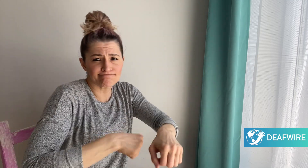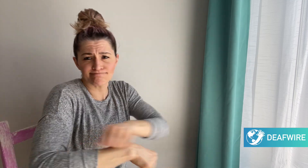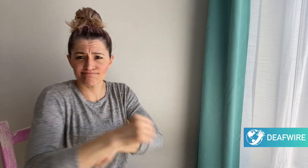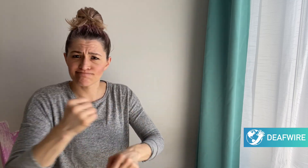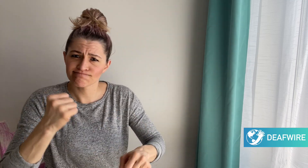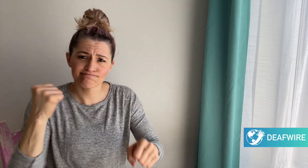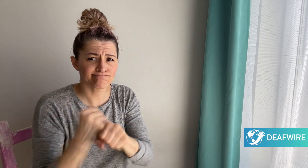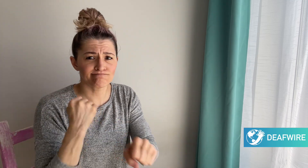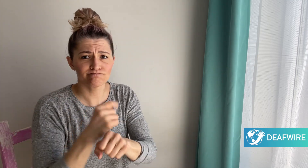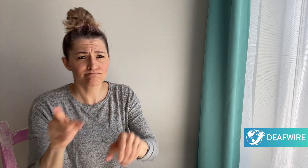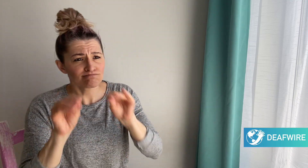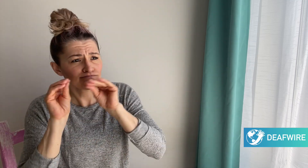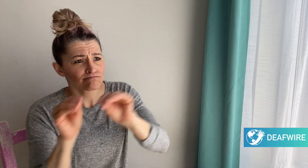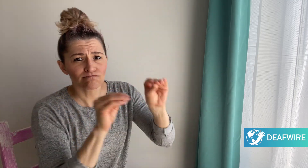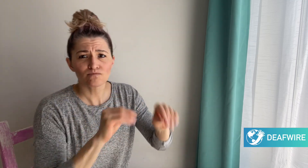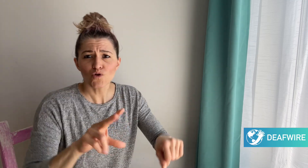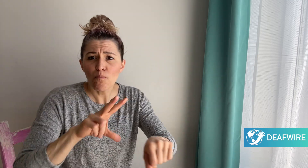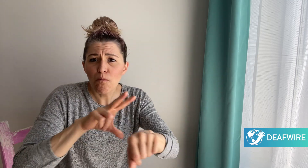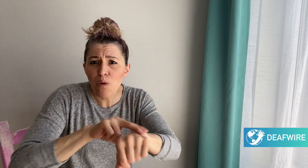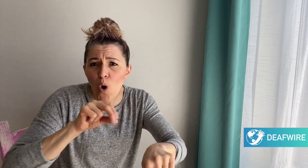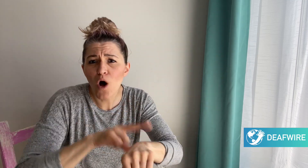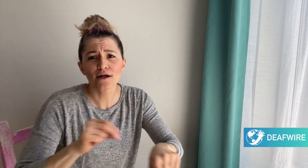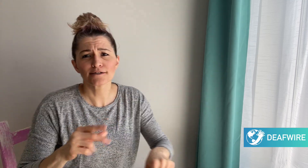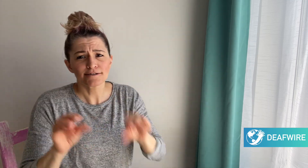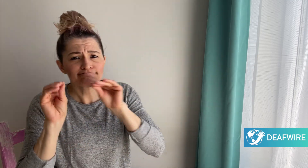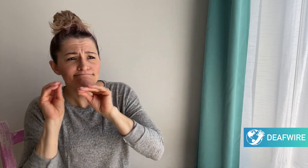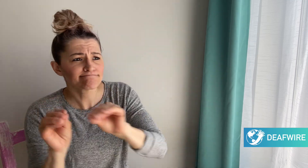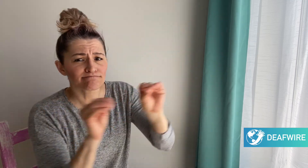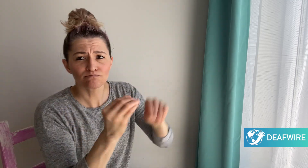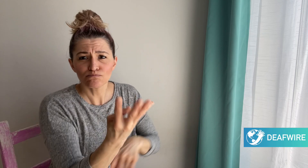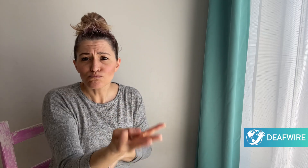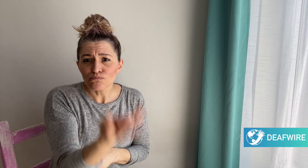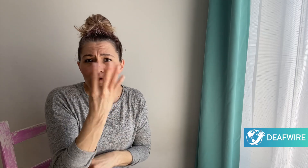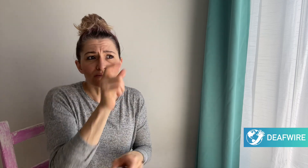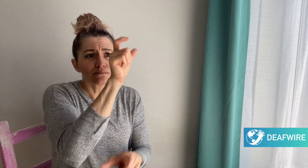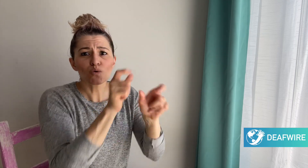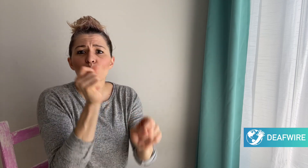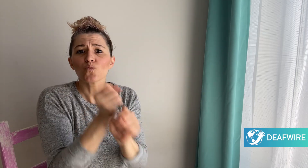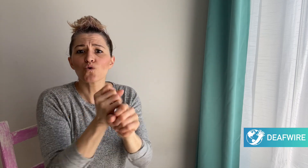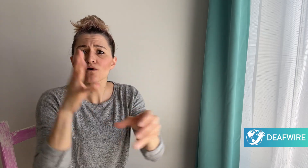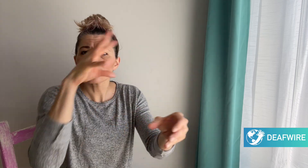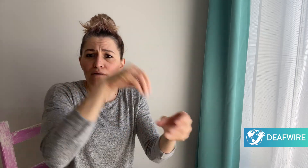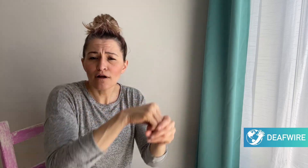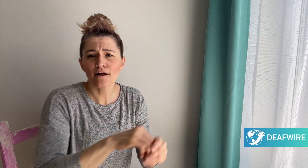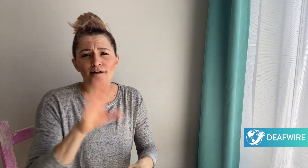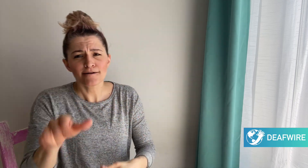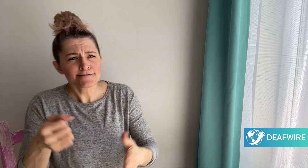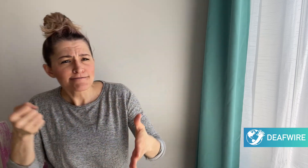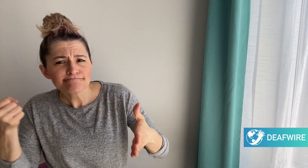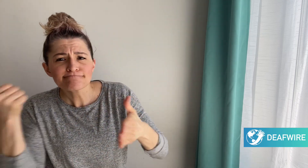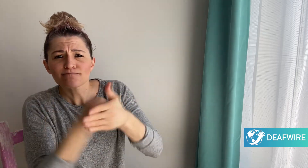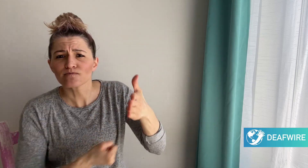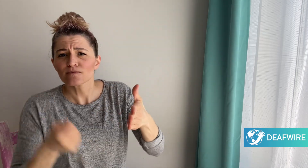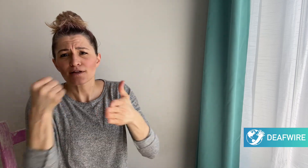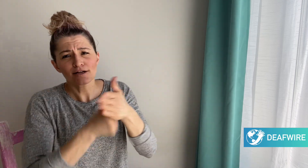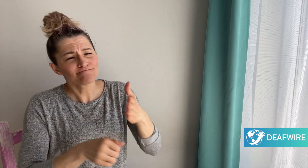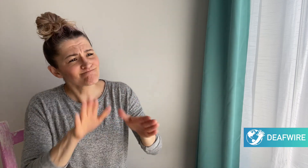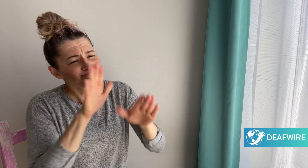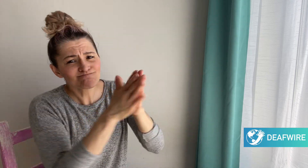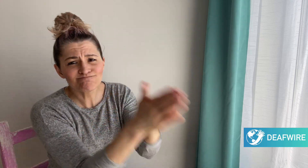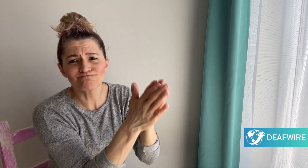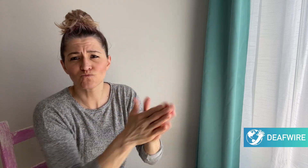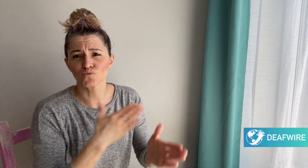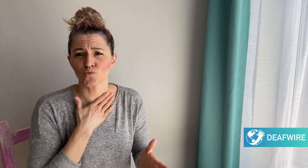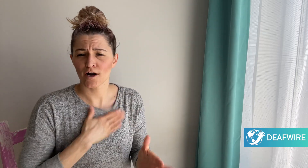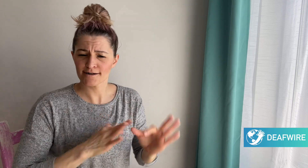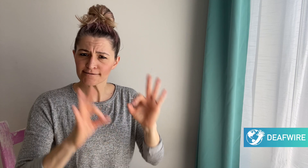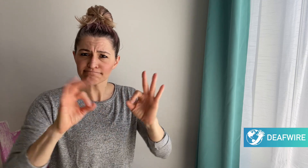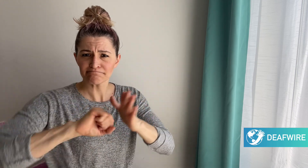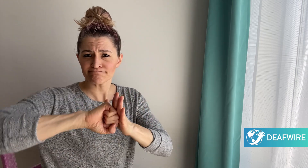are stepping in and training police, educating prison officials,